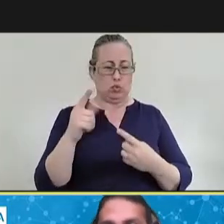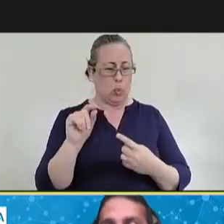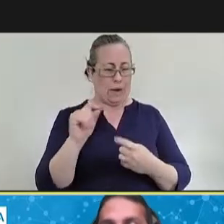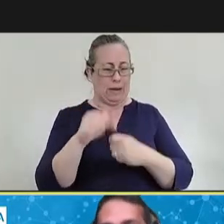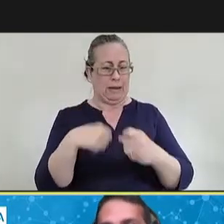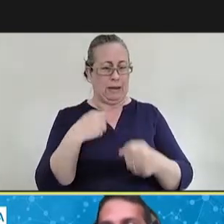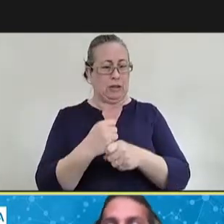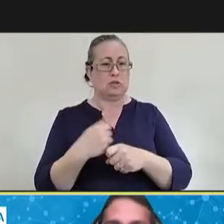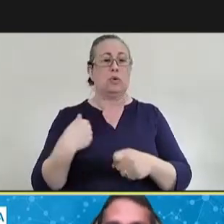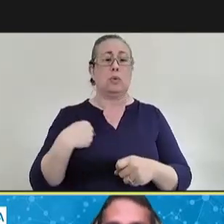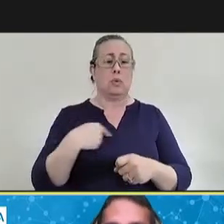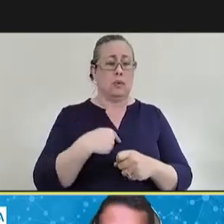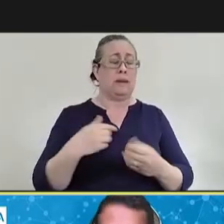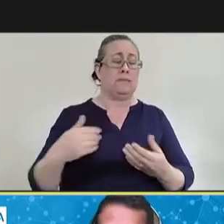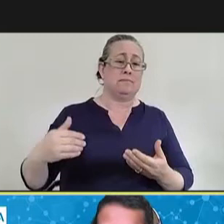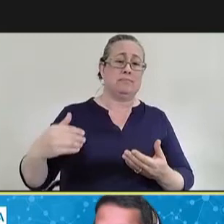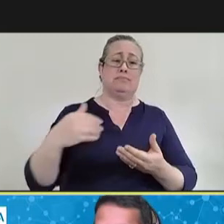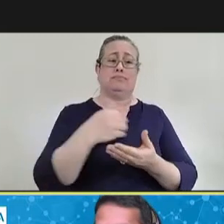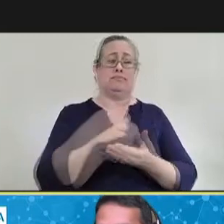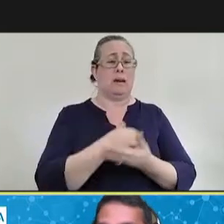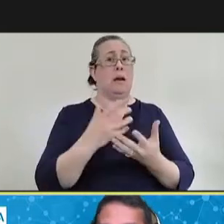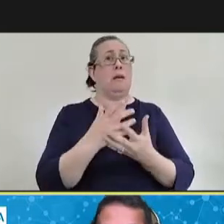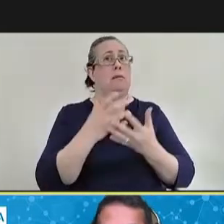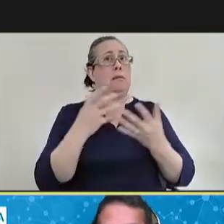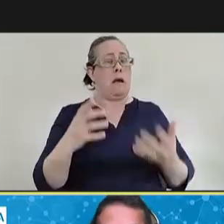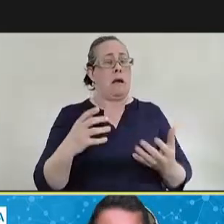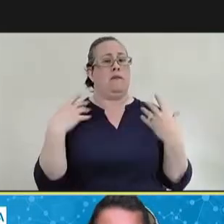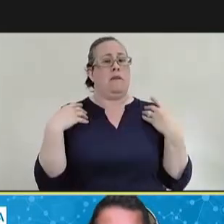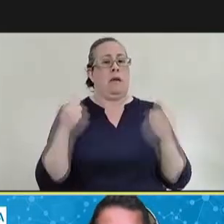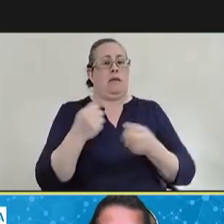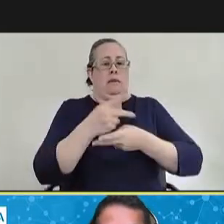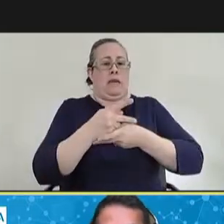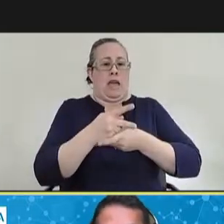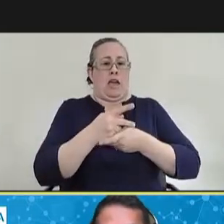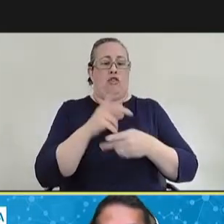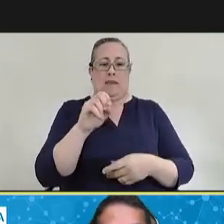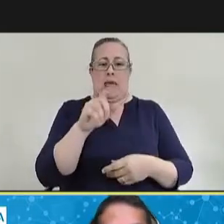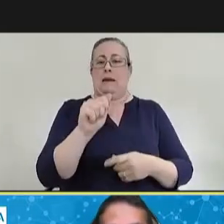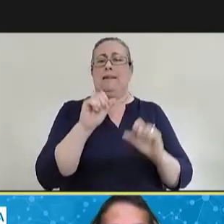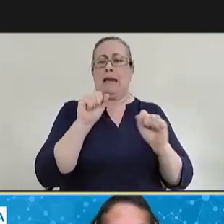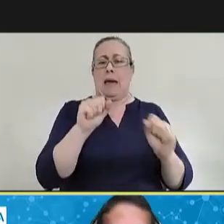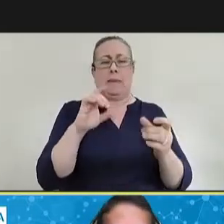a ton of diverse healthcare data that can be linked. With the increase in computing power